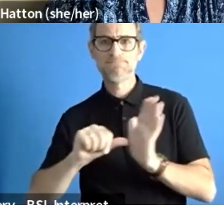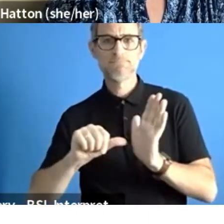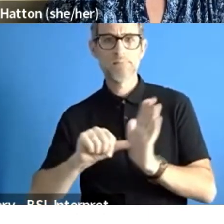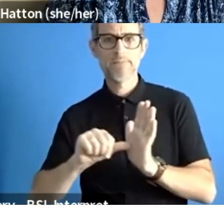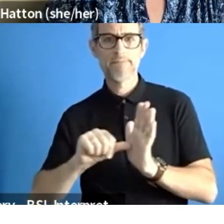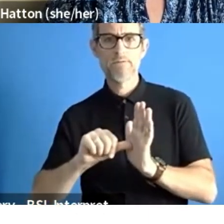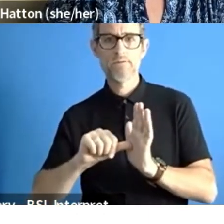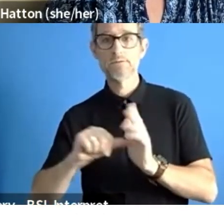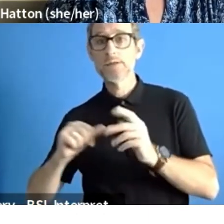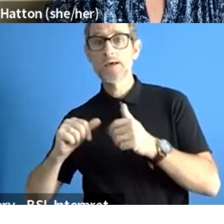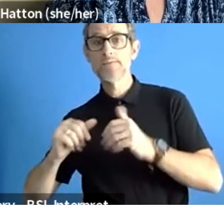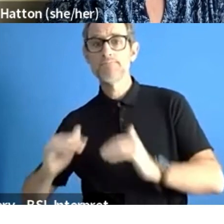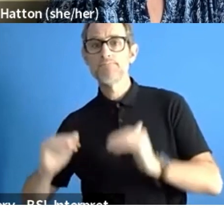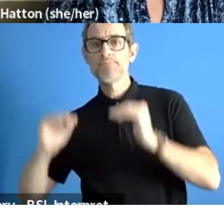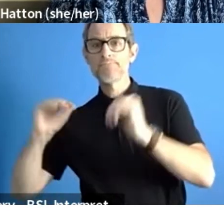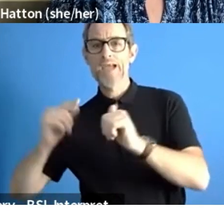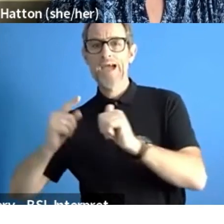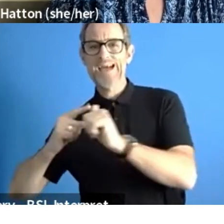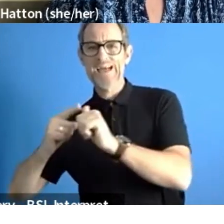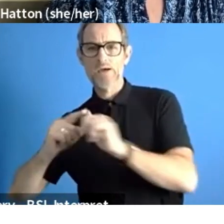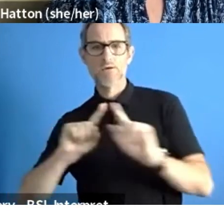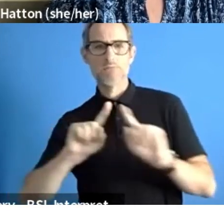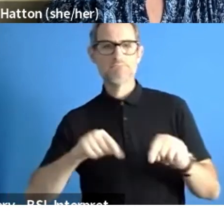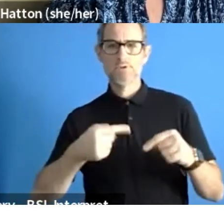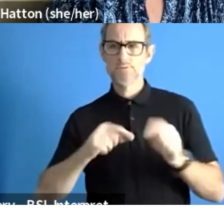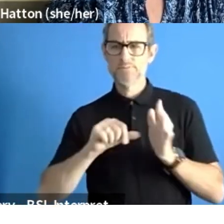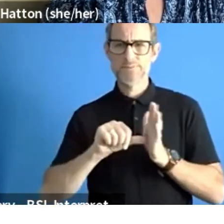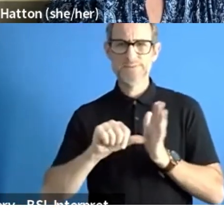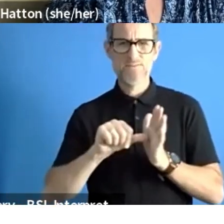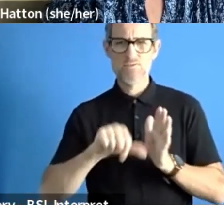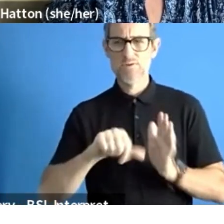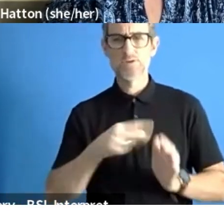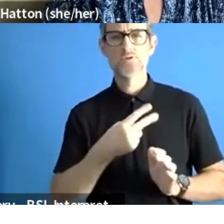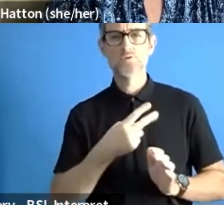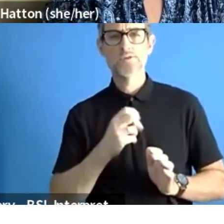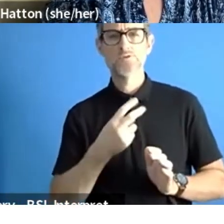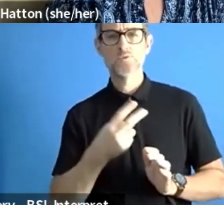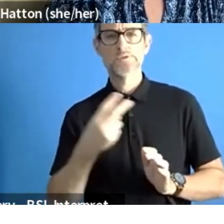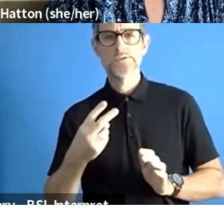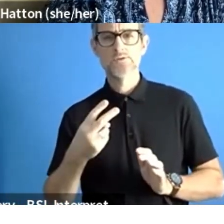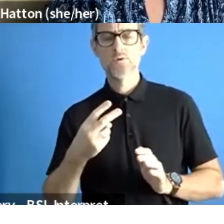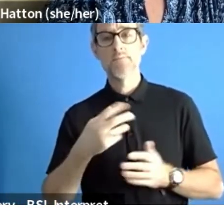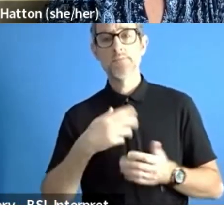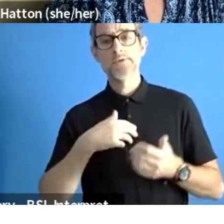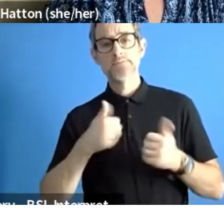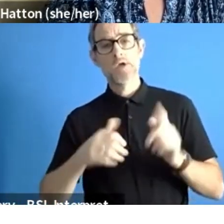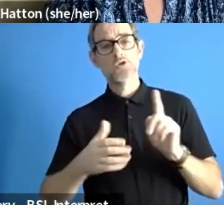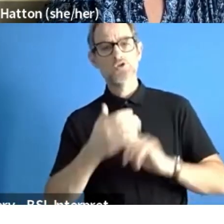difficult even now as we speak, so we have a long way to go and this is a